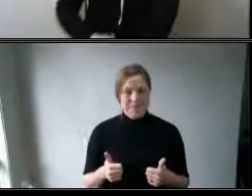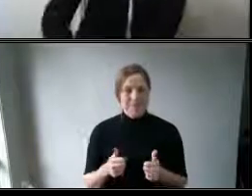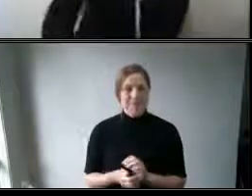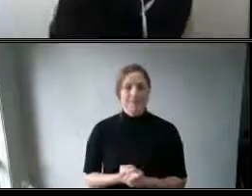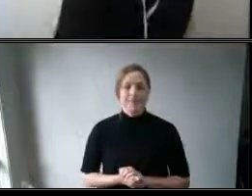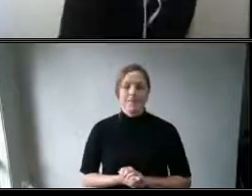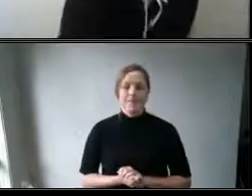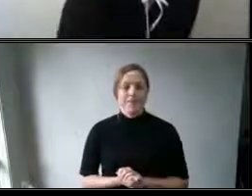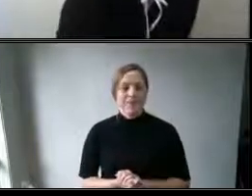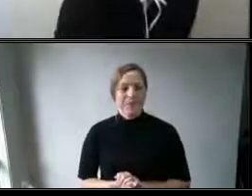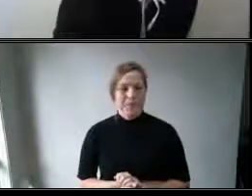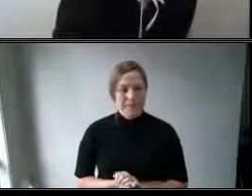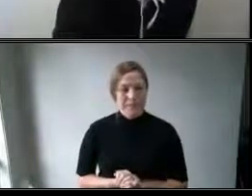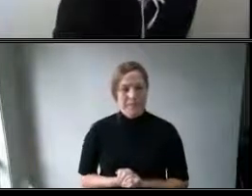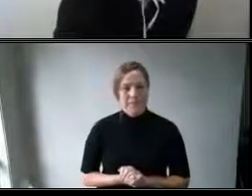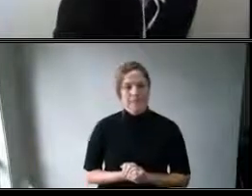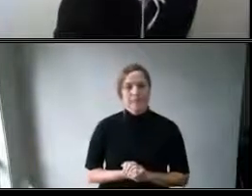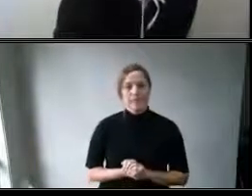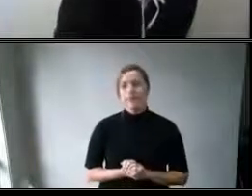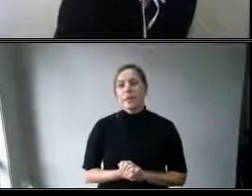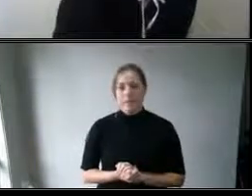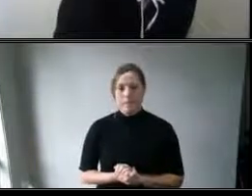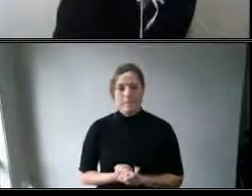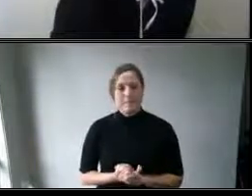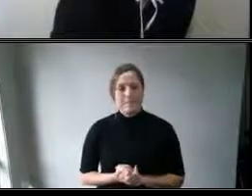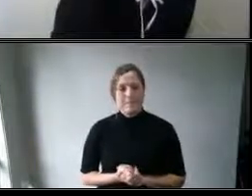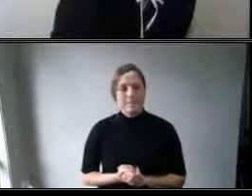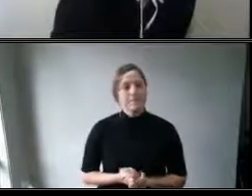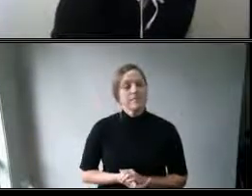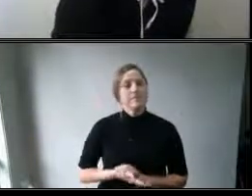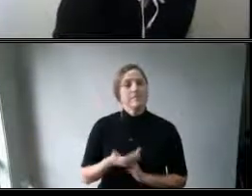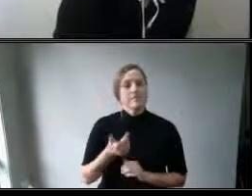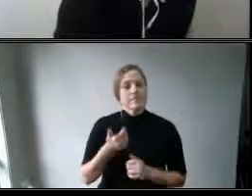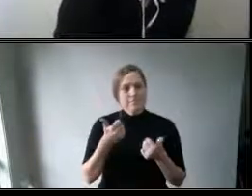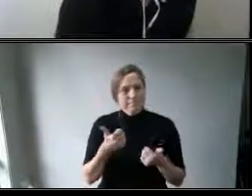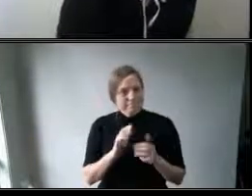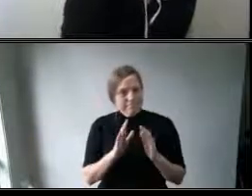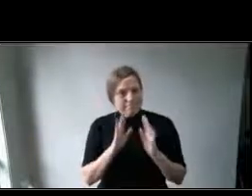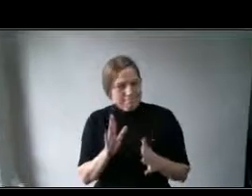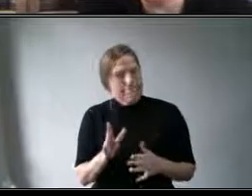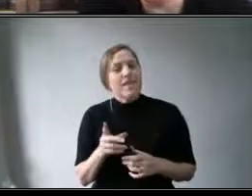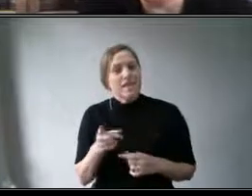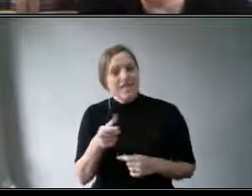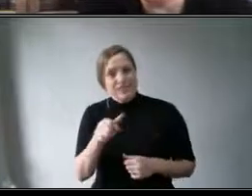awesome um and again having access to that employment assistance fund um that's something